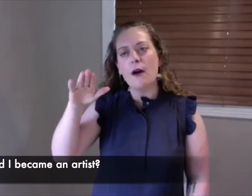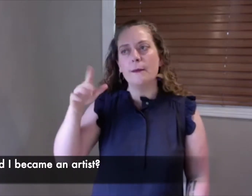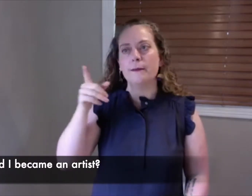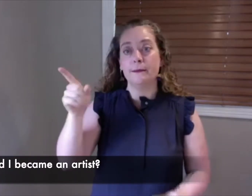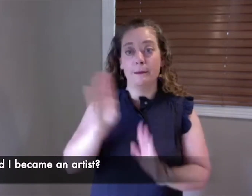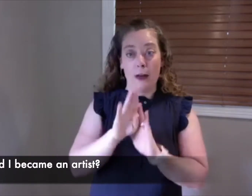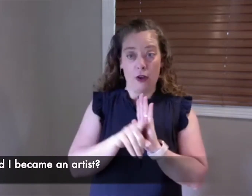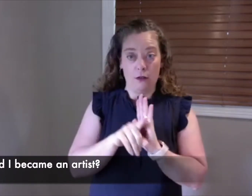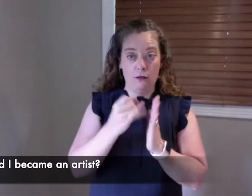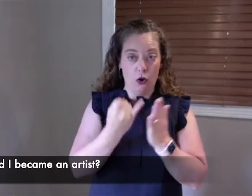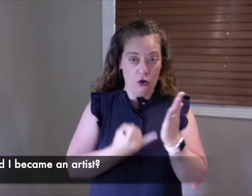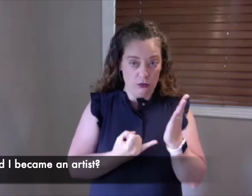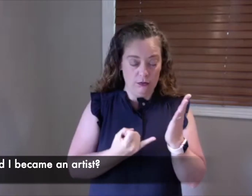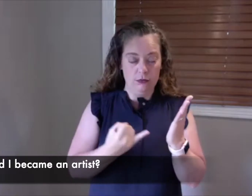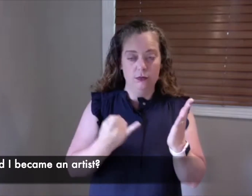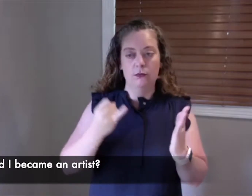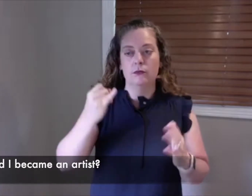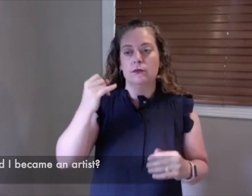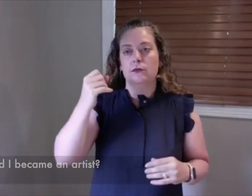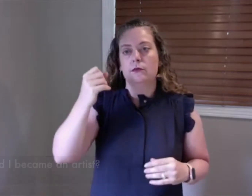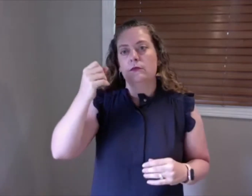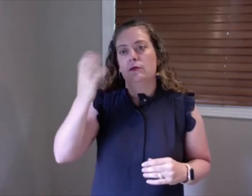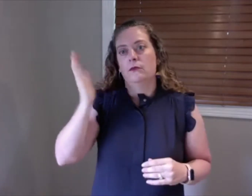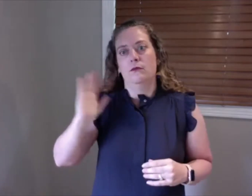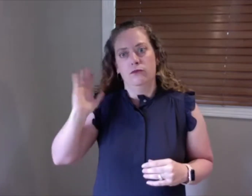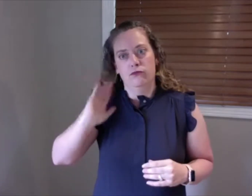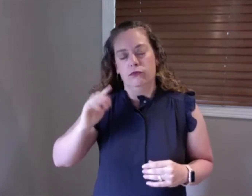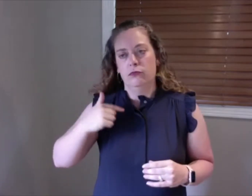Hello, so I actually grew up with a background in art.